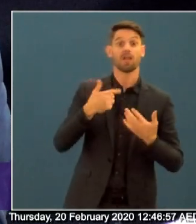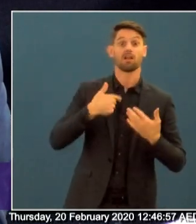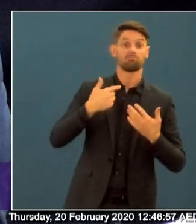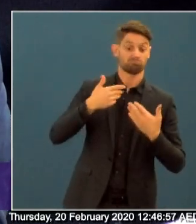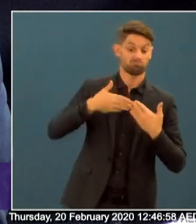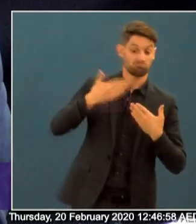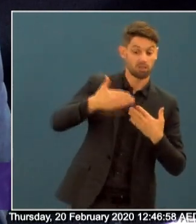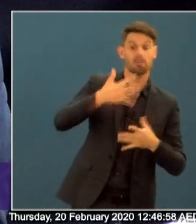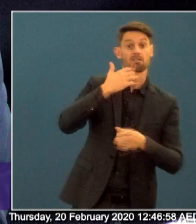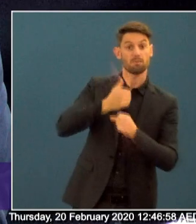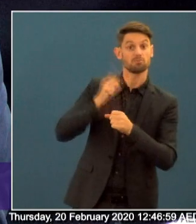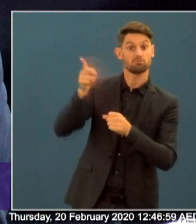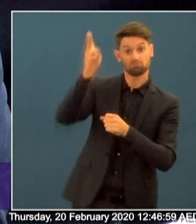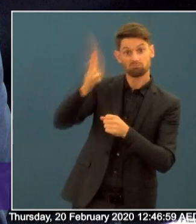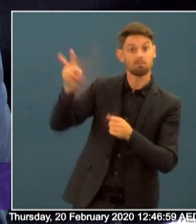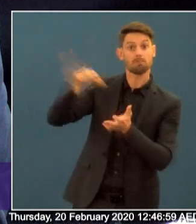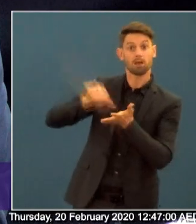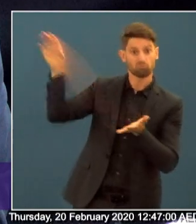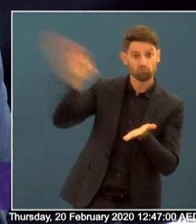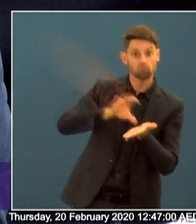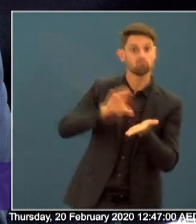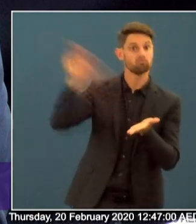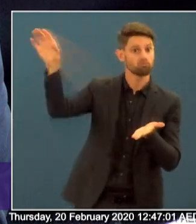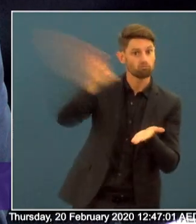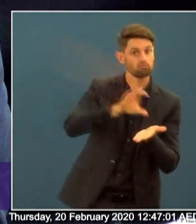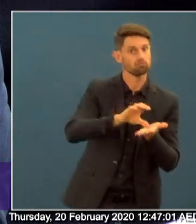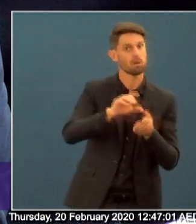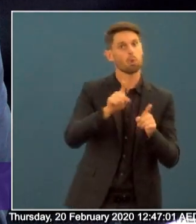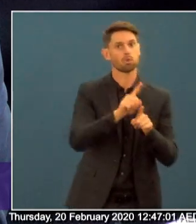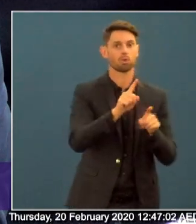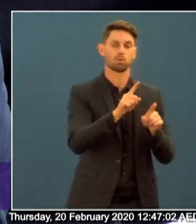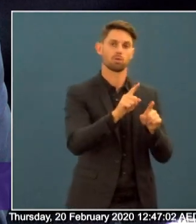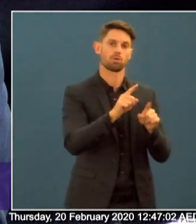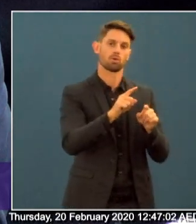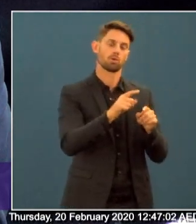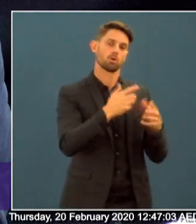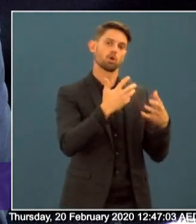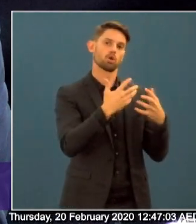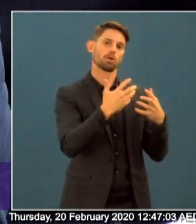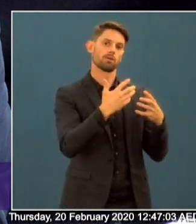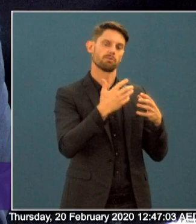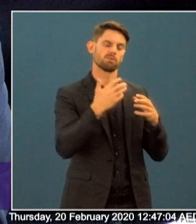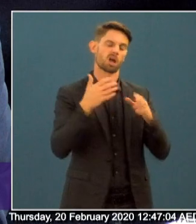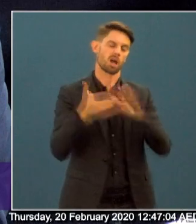in combination — partnership between New South Wales Health and Family and Community Services,